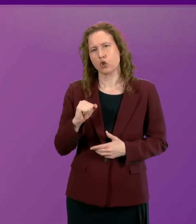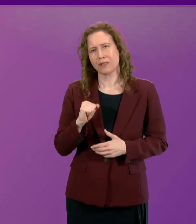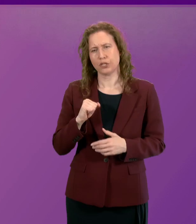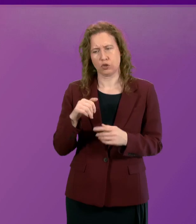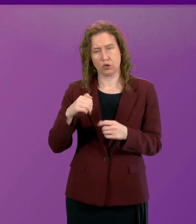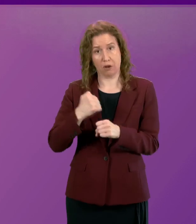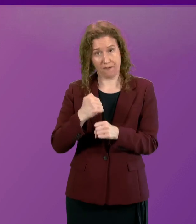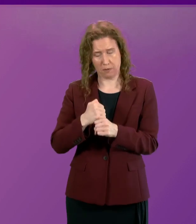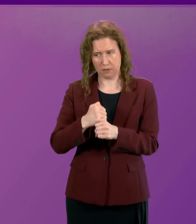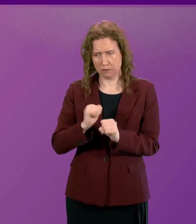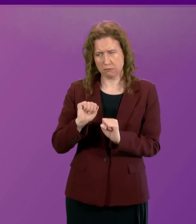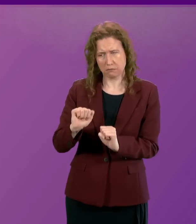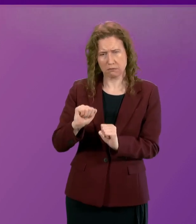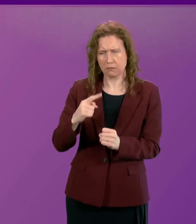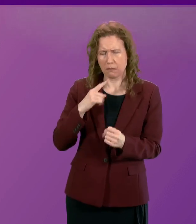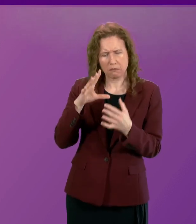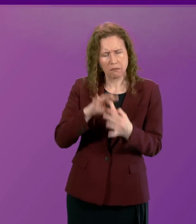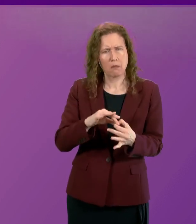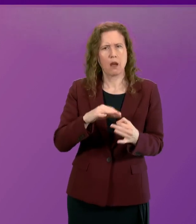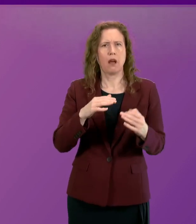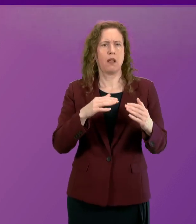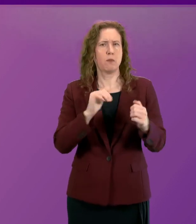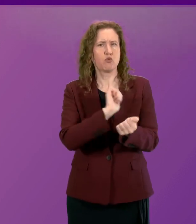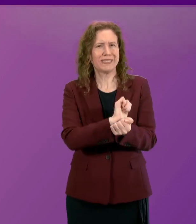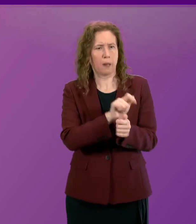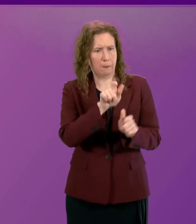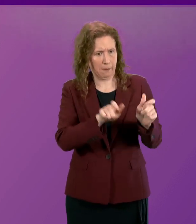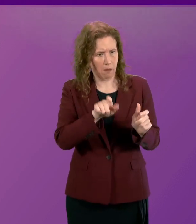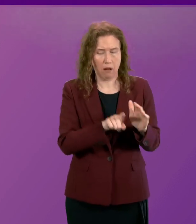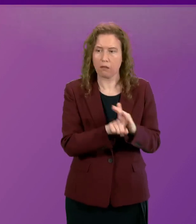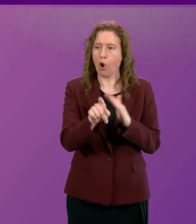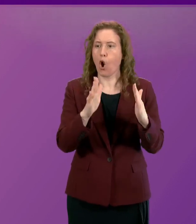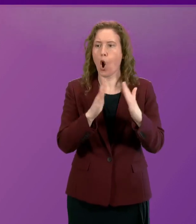whether the home leave for prisoners system is operating appropriately and as intended.